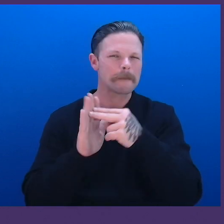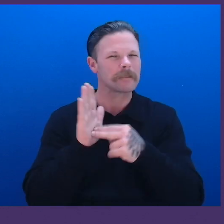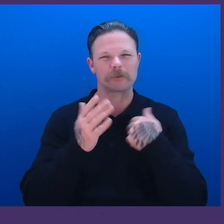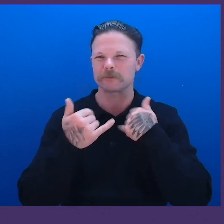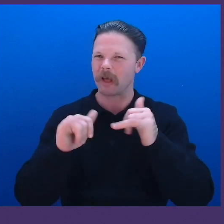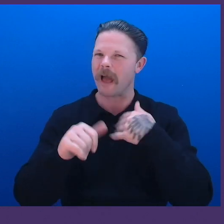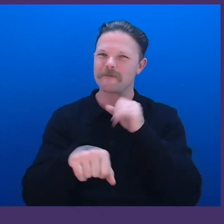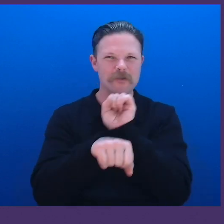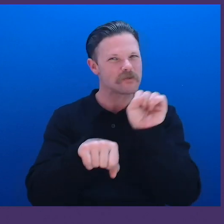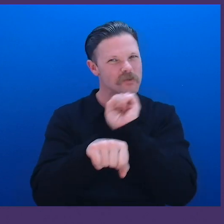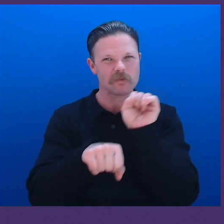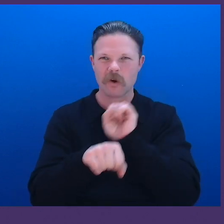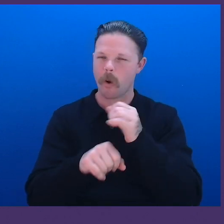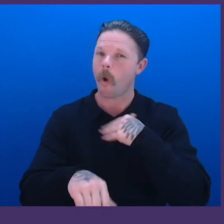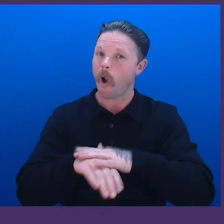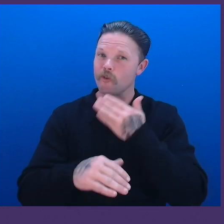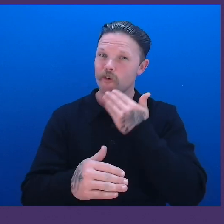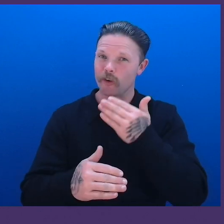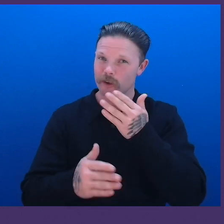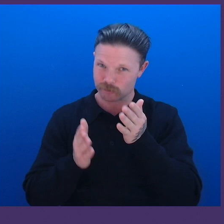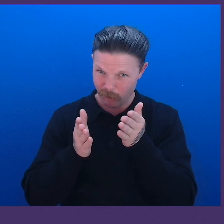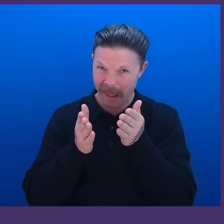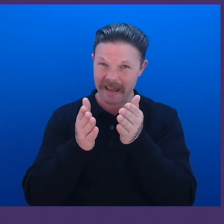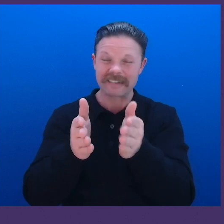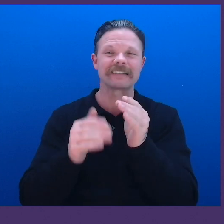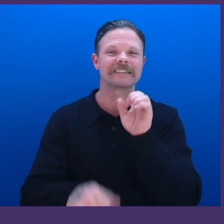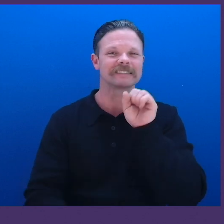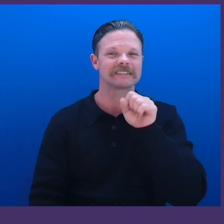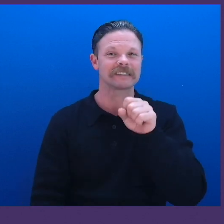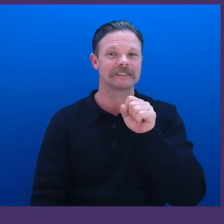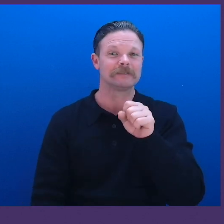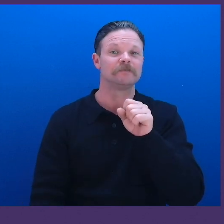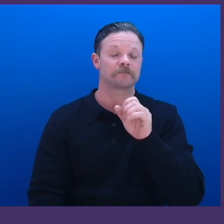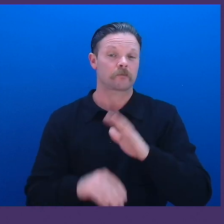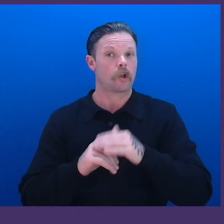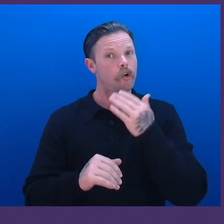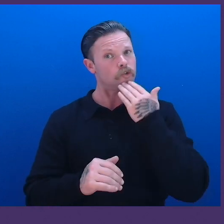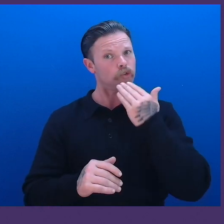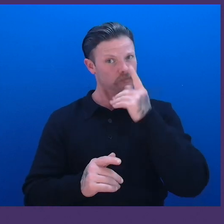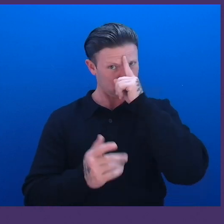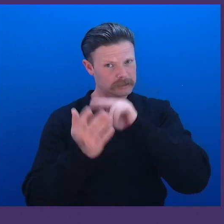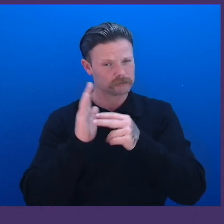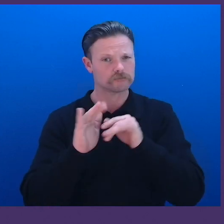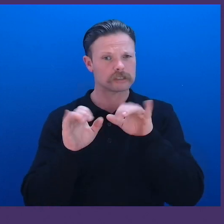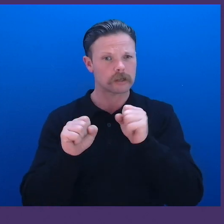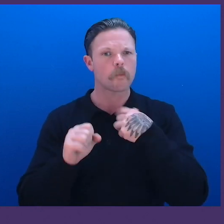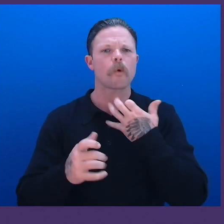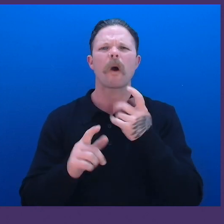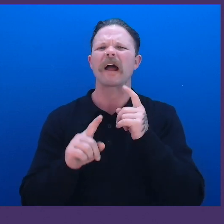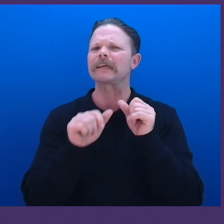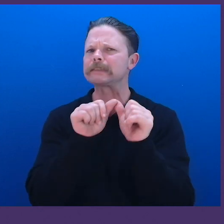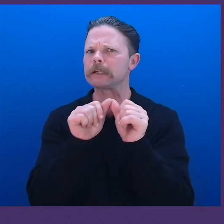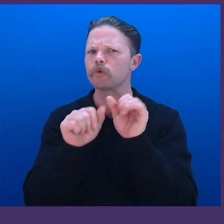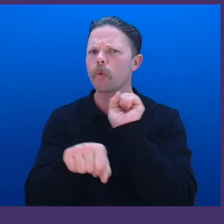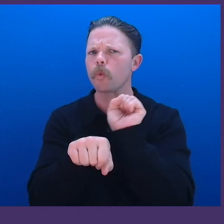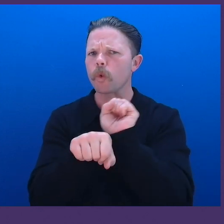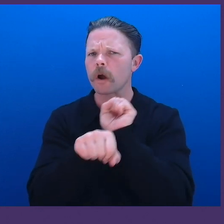The Accessibility Act is a good basis, but we need to continue working to make sure accessibility is present